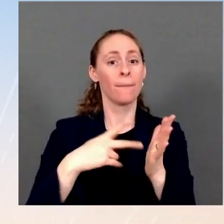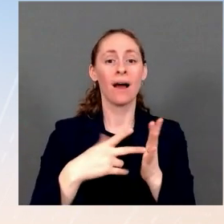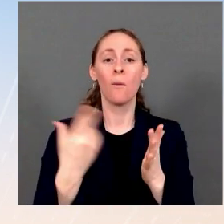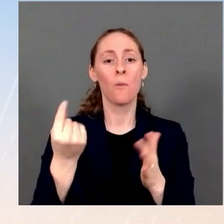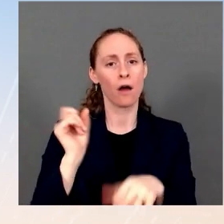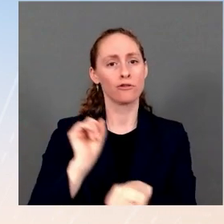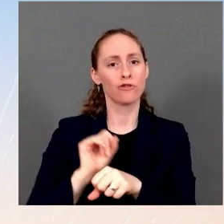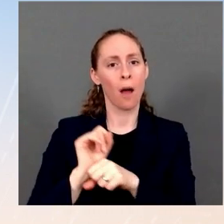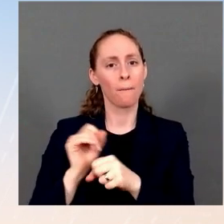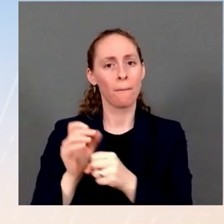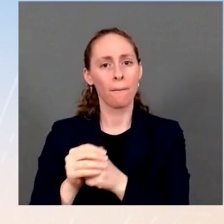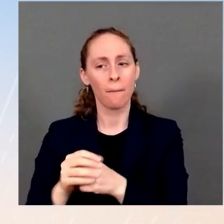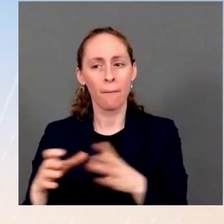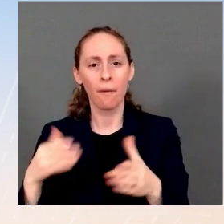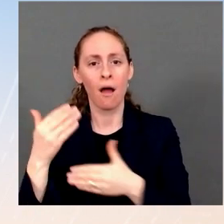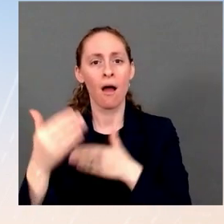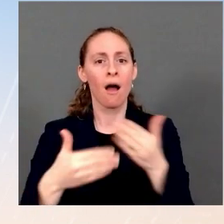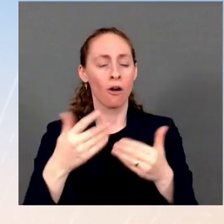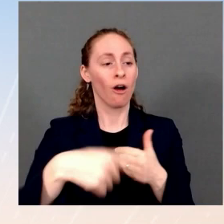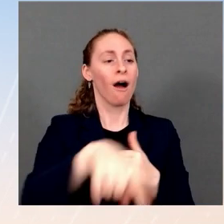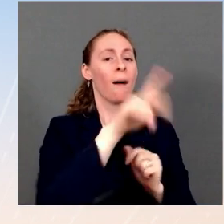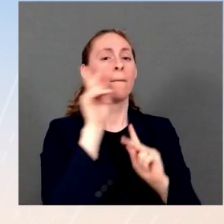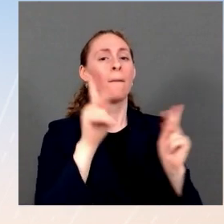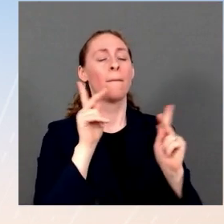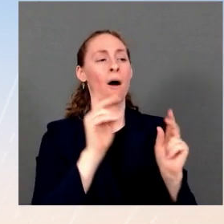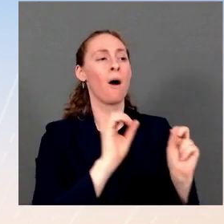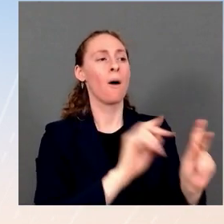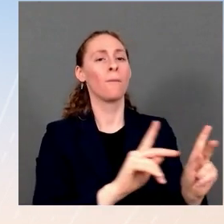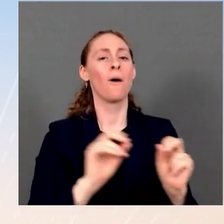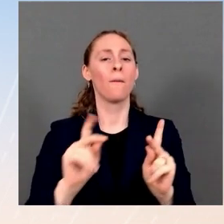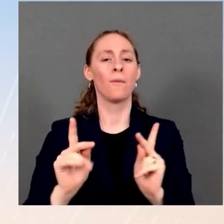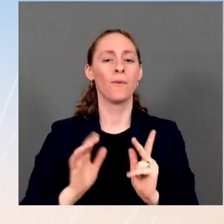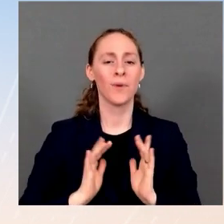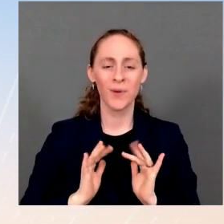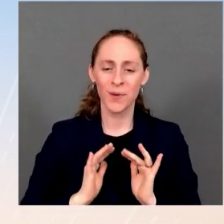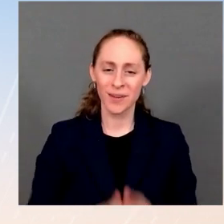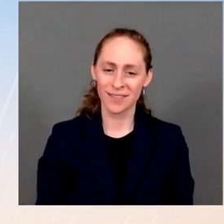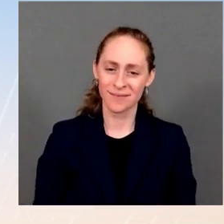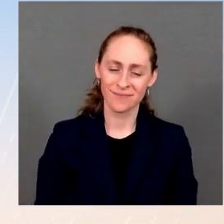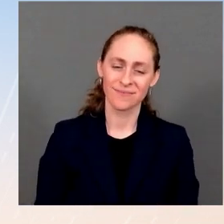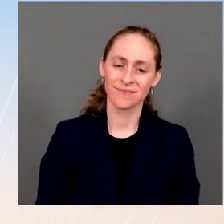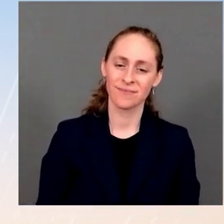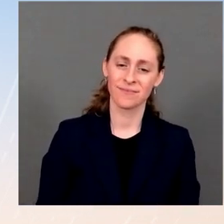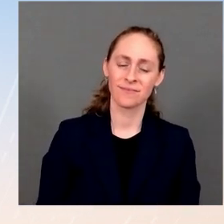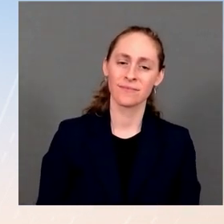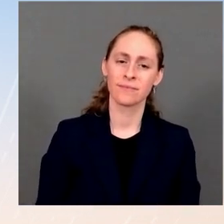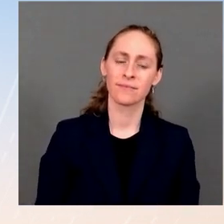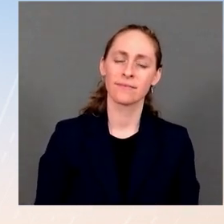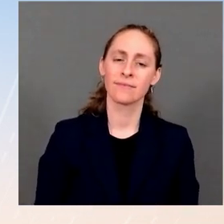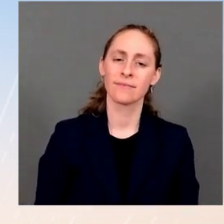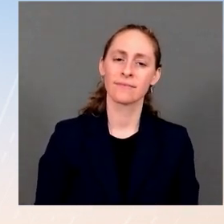The Press: Ali, thank you for being here. The President had said he wanted $45 billion to deal with lead pipes and to deal with issue --